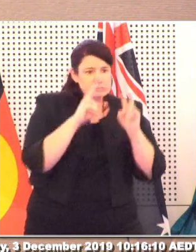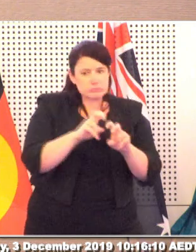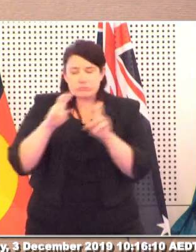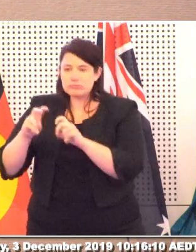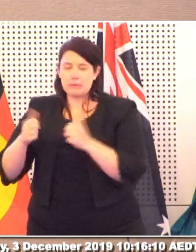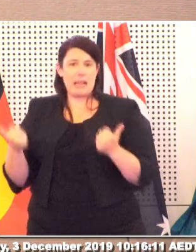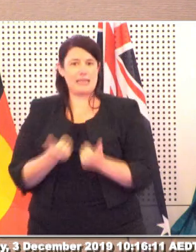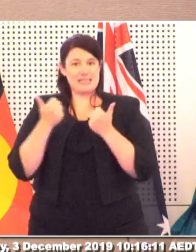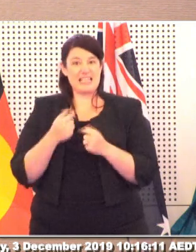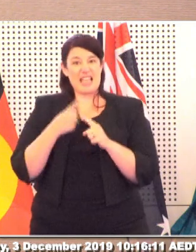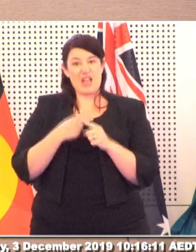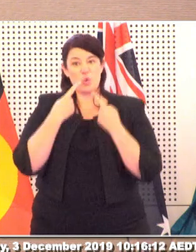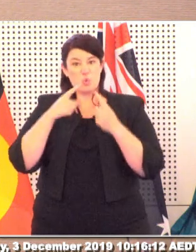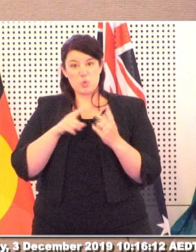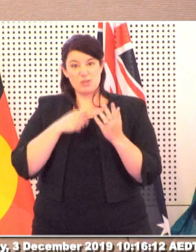and media reports on those conditions